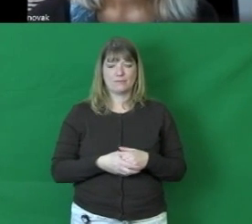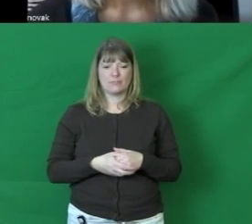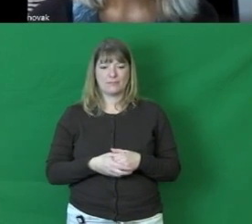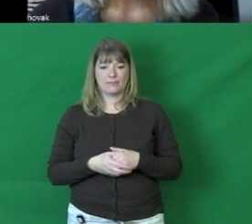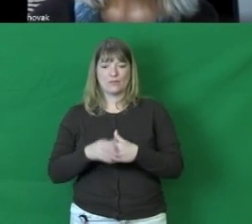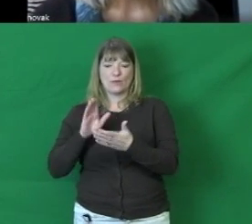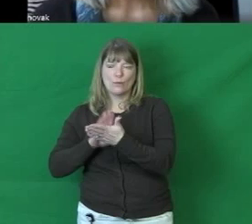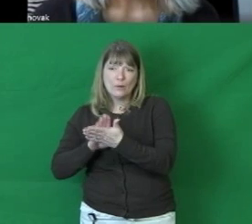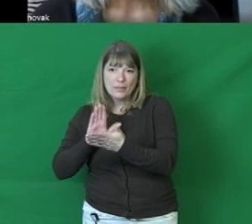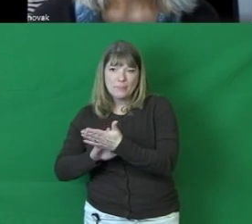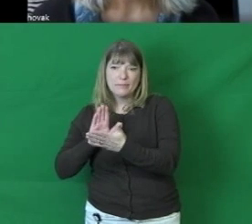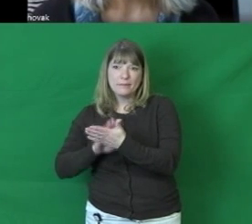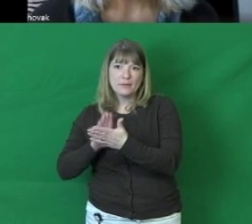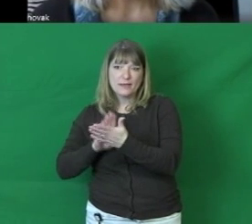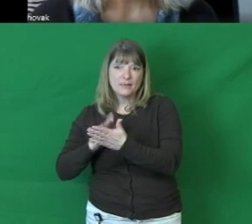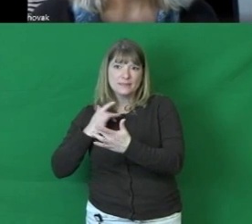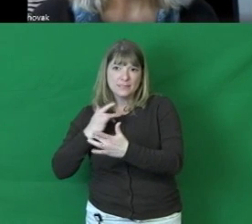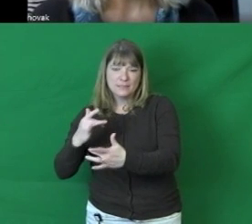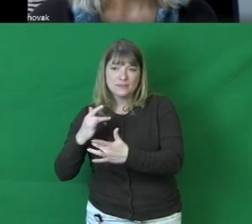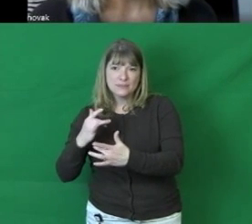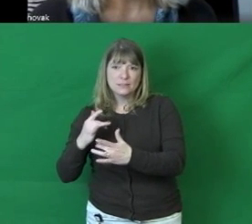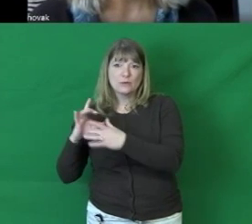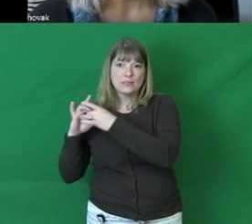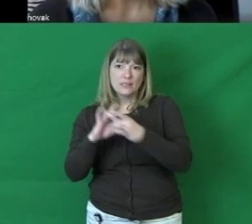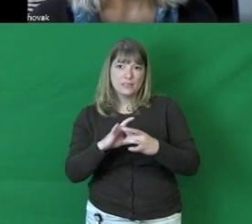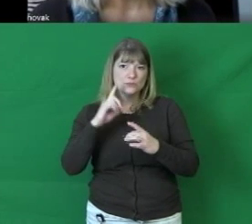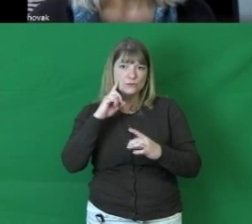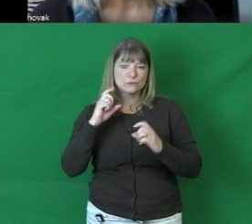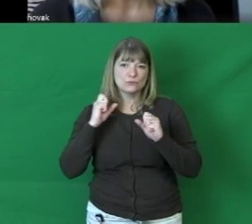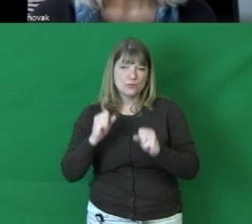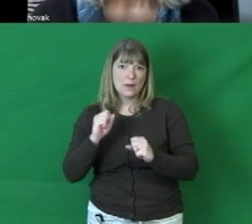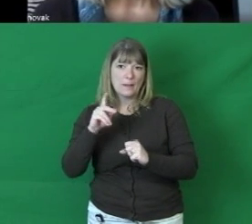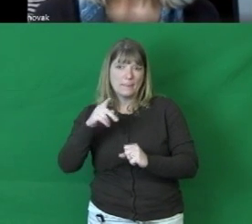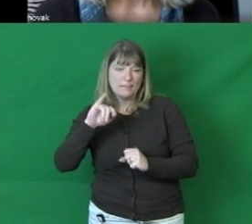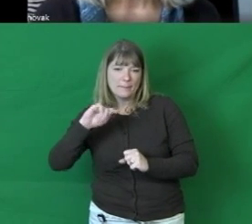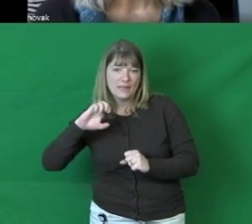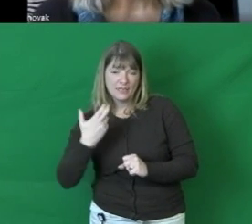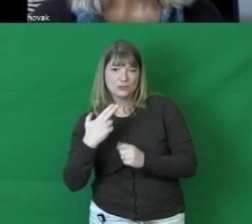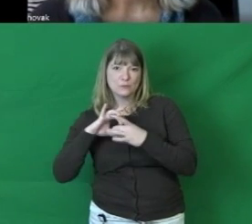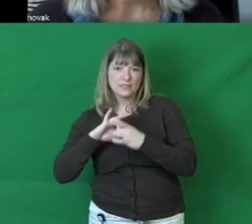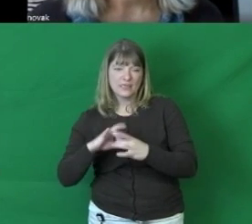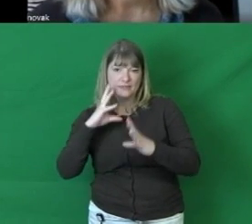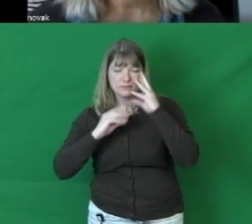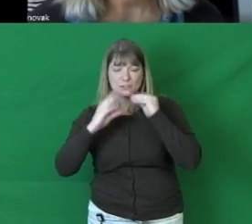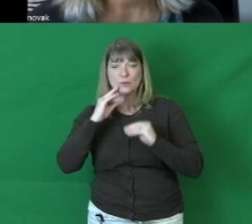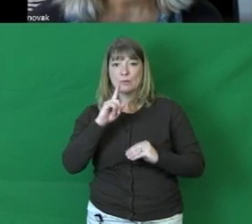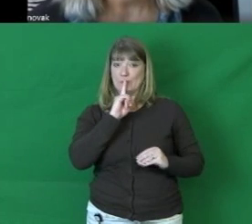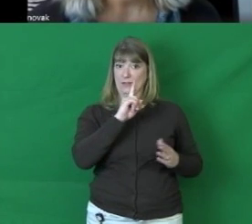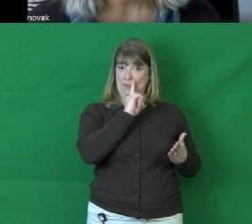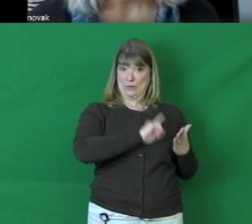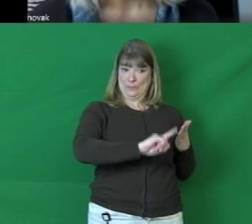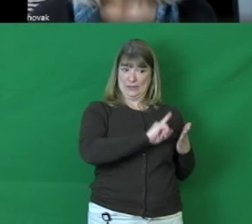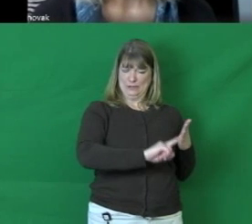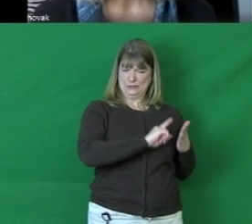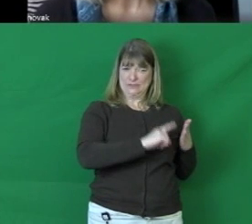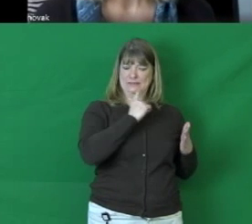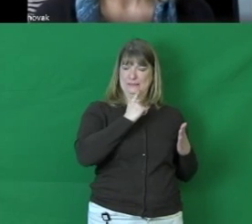Rhythmic tendencies tend to be stronger than pitch-related abilities. It's really interesting in a lot of the research, the students, who are Deaf or